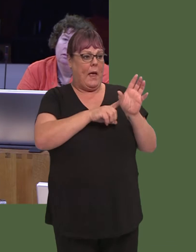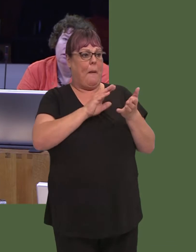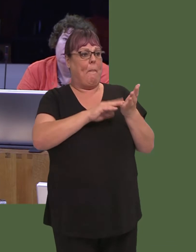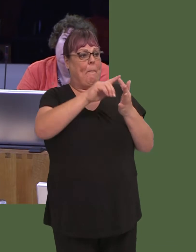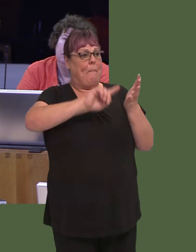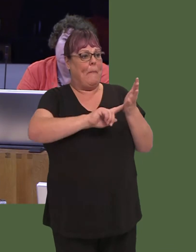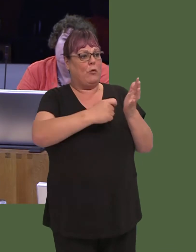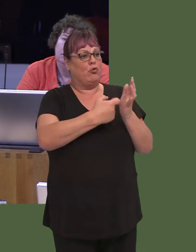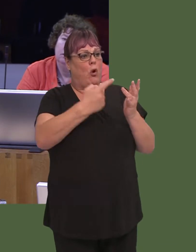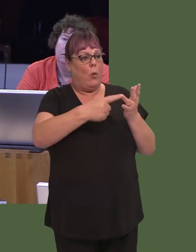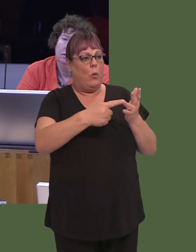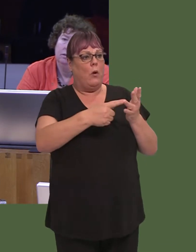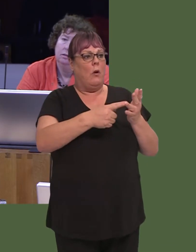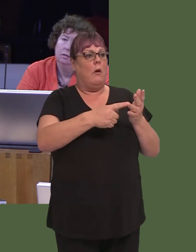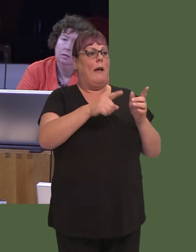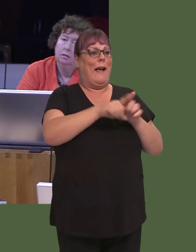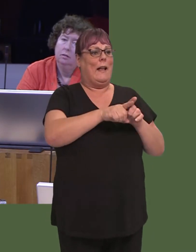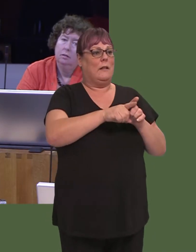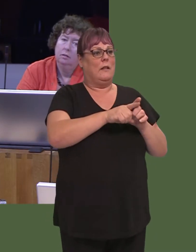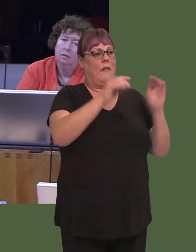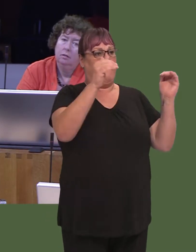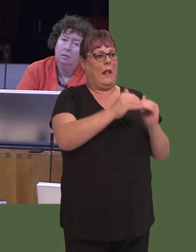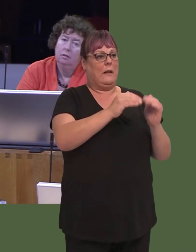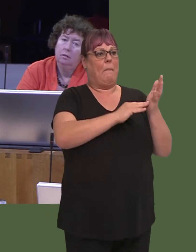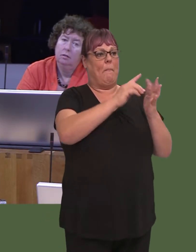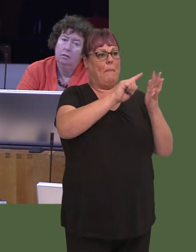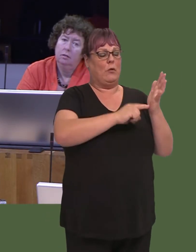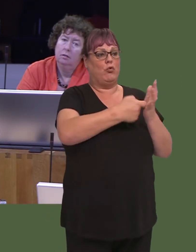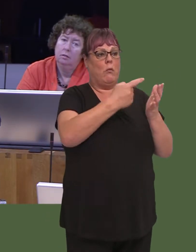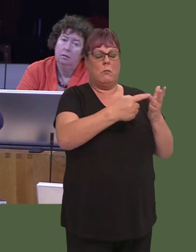Clearly, this is an important step forward in developing a public transport system that